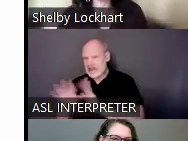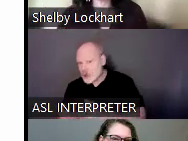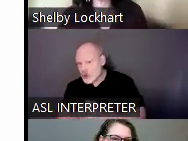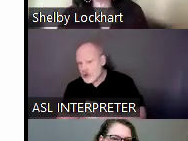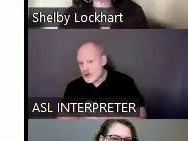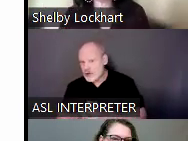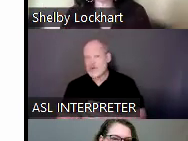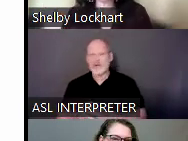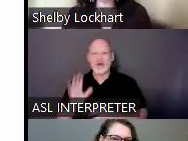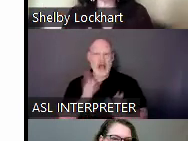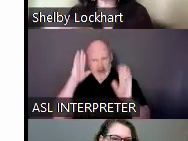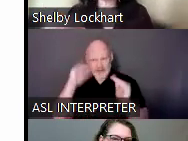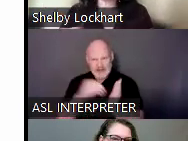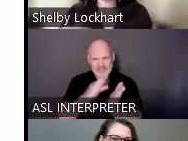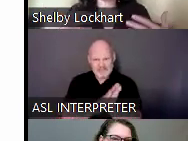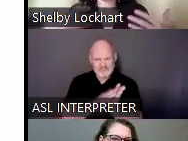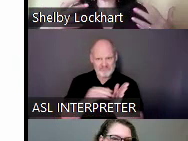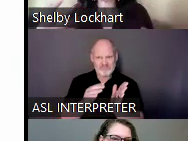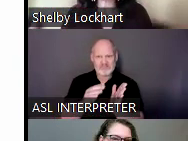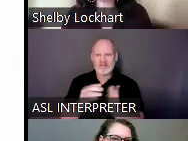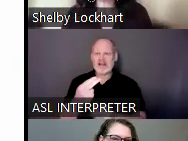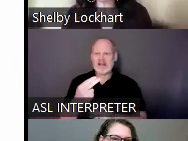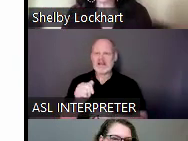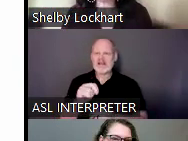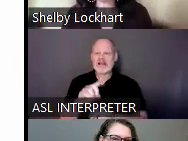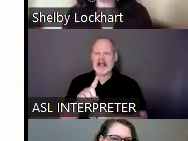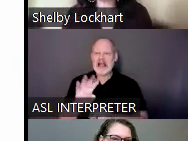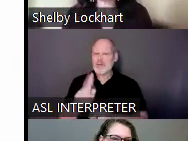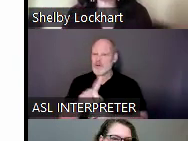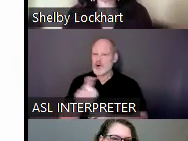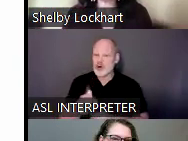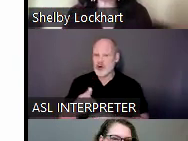new staff orientation? You know, can a new staff and a new student come into